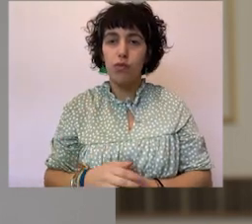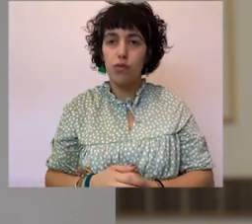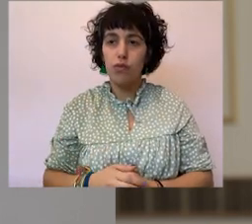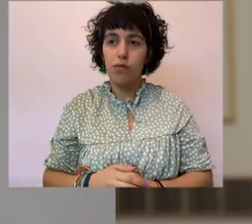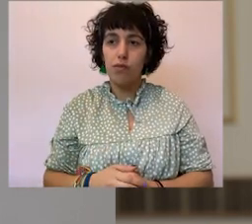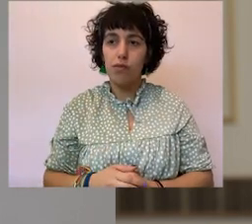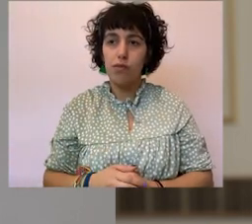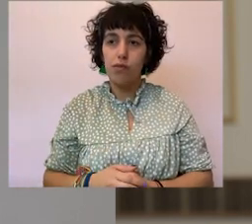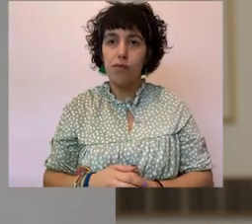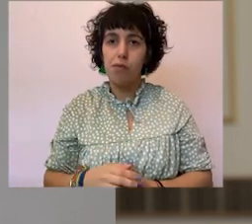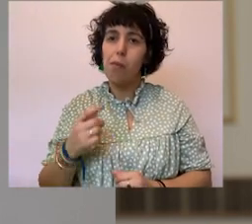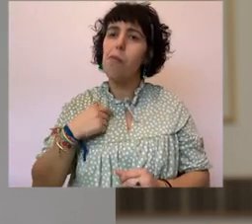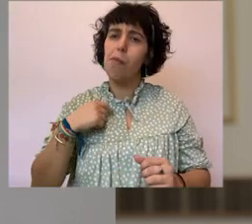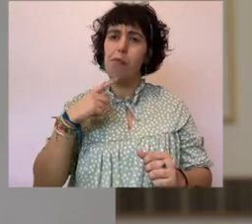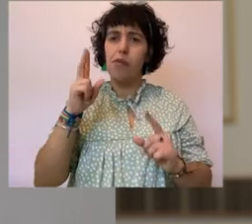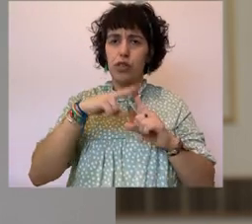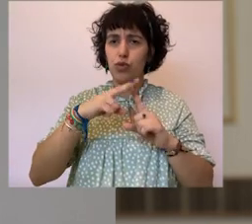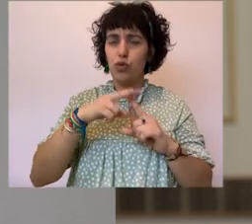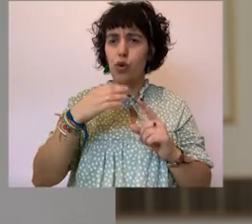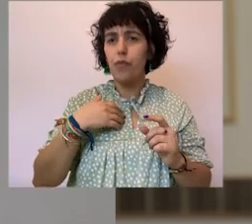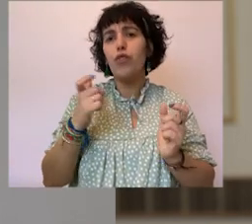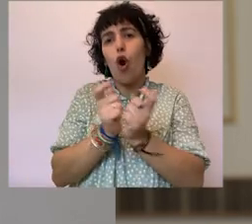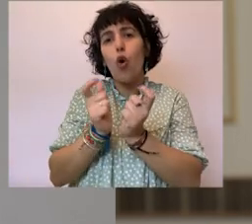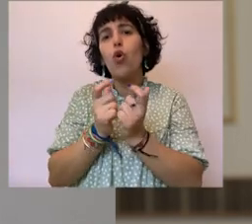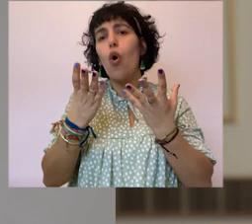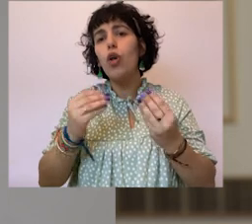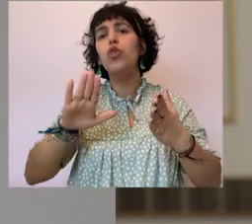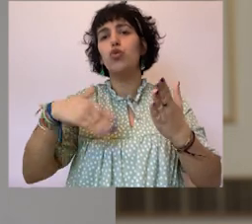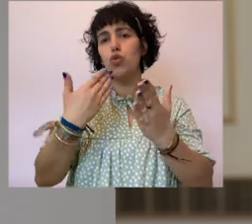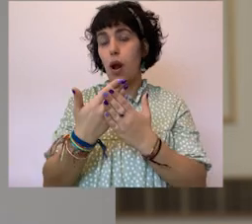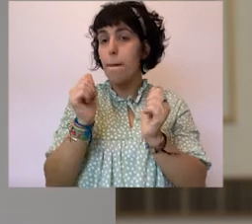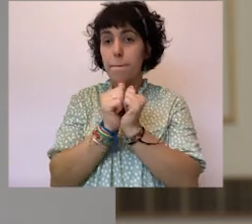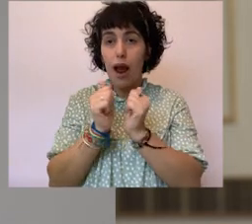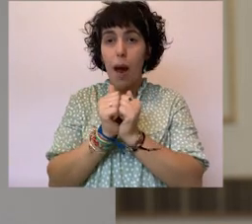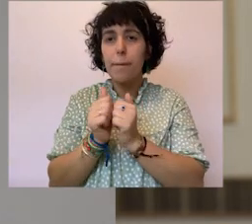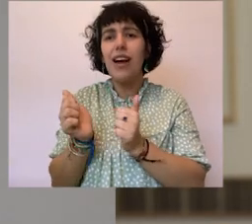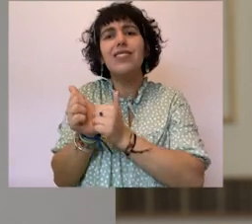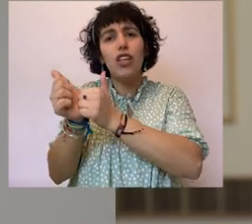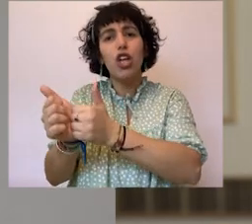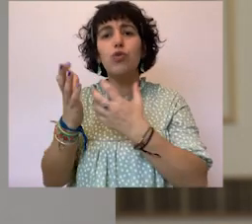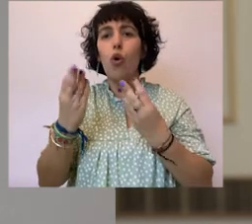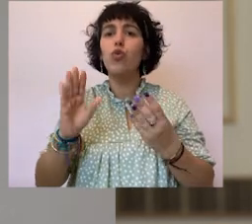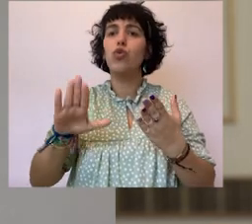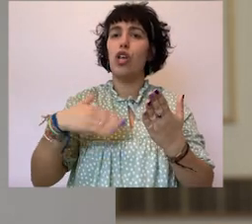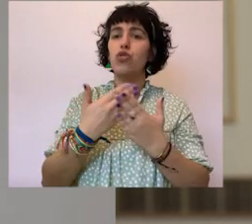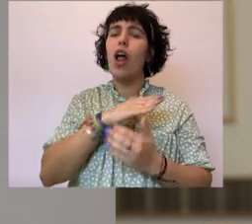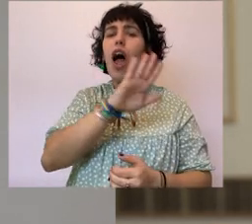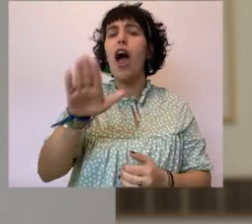I also agree there, mostly. But after getting organized It is also enjoyable to establish it with someone.